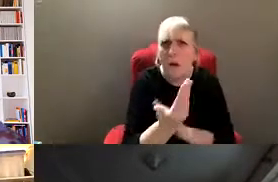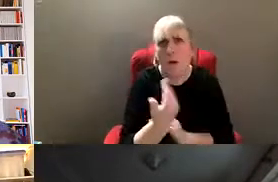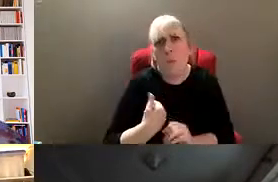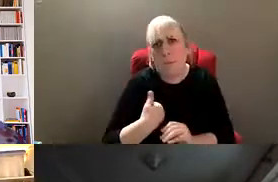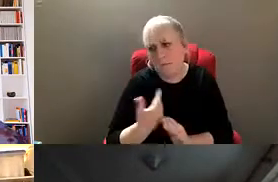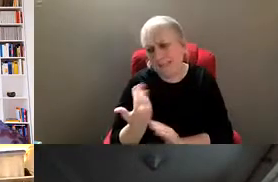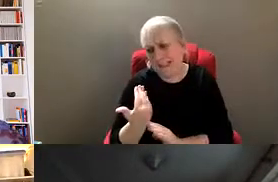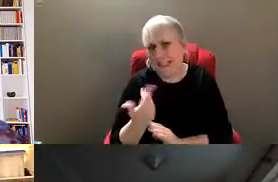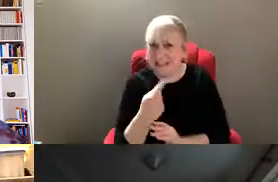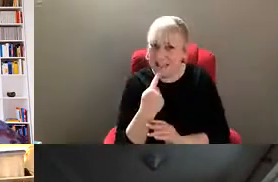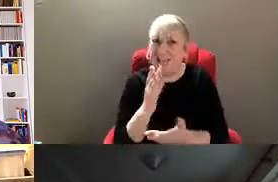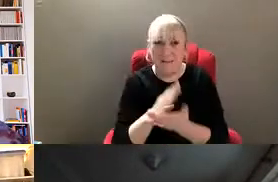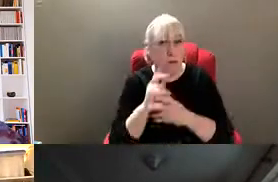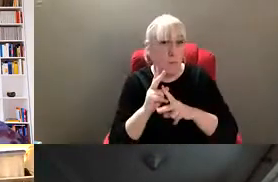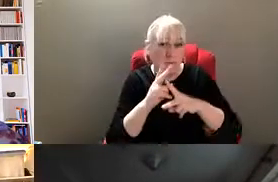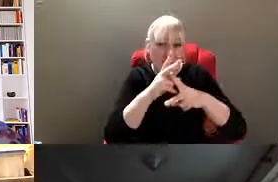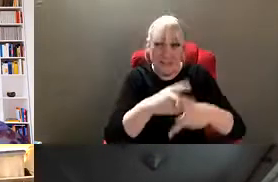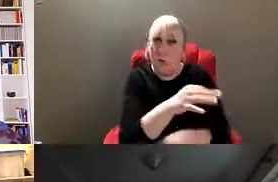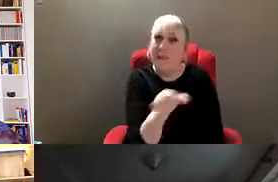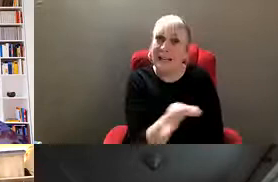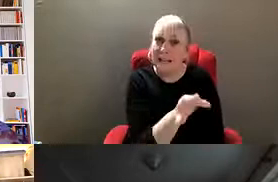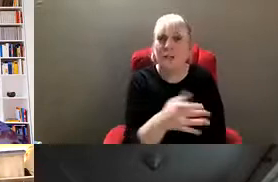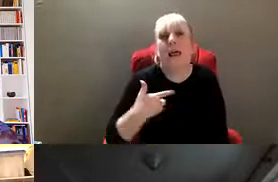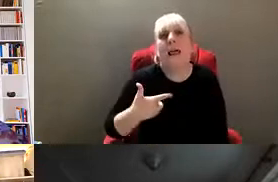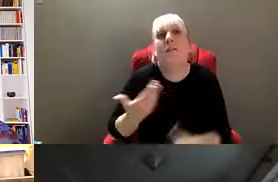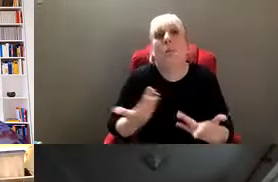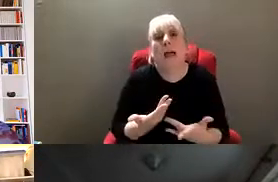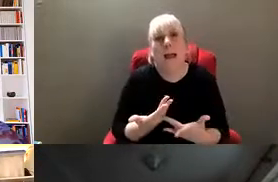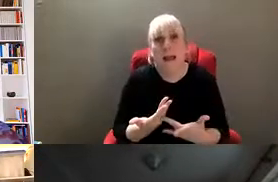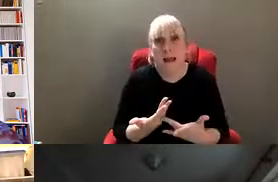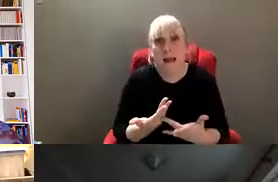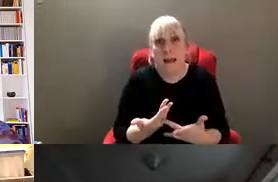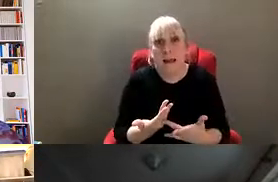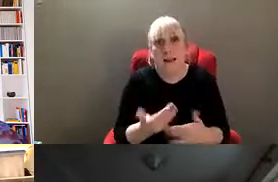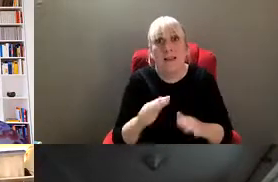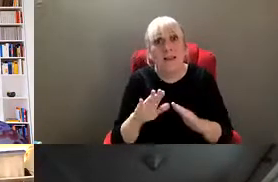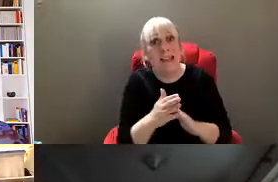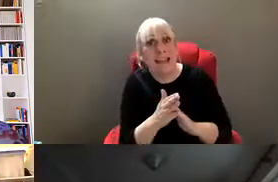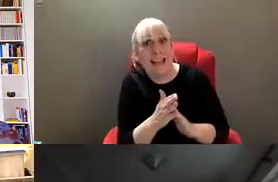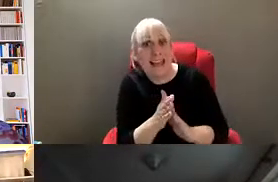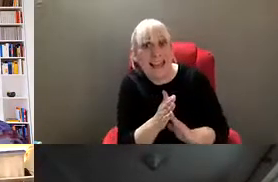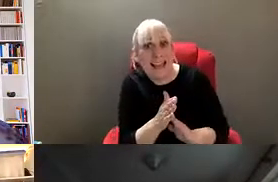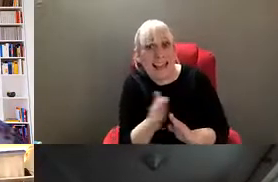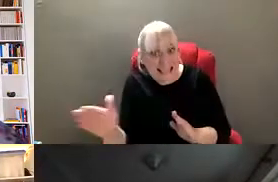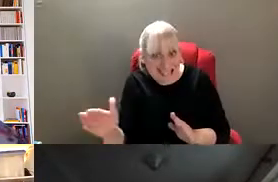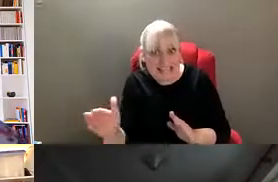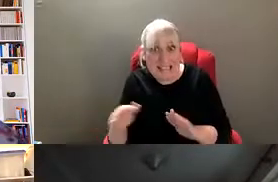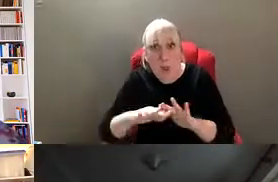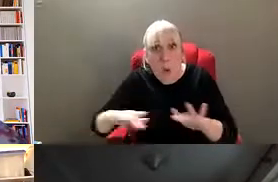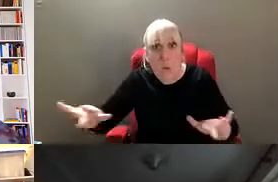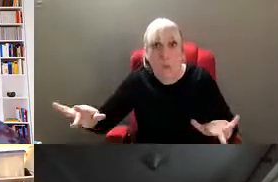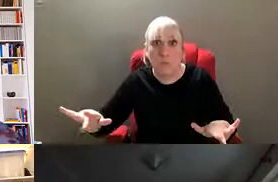on the east coast of india where there is coastal erosion and she said don't come because my village